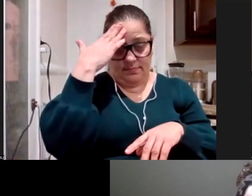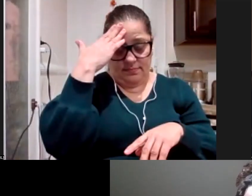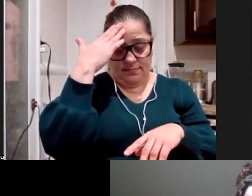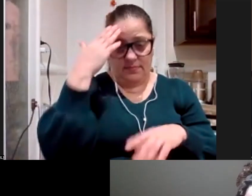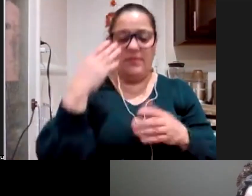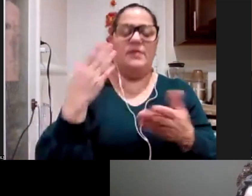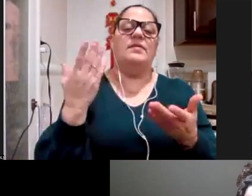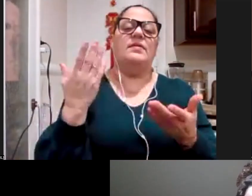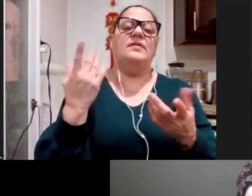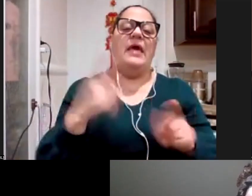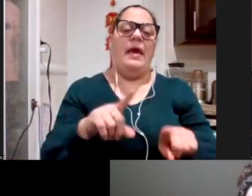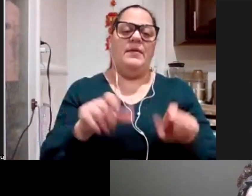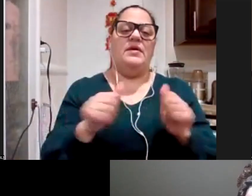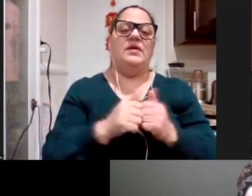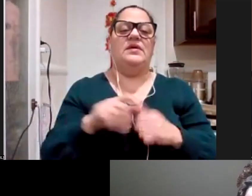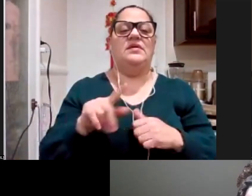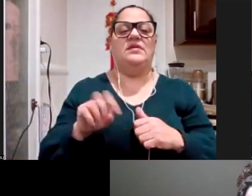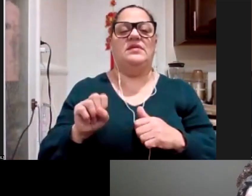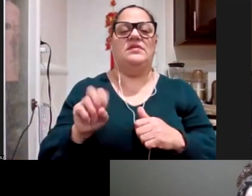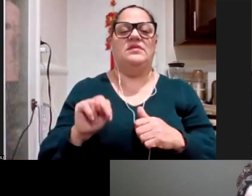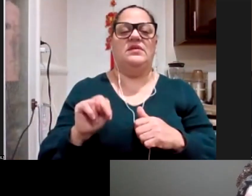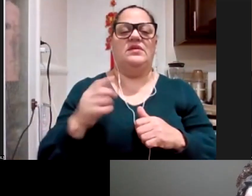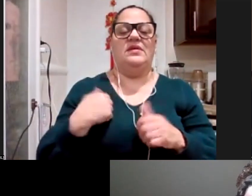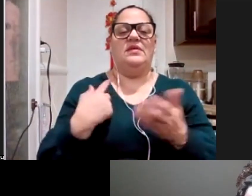have happened in the state of Tennessee that need to be brought to people's attention.